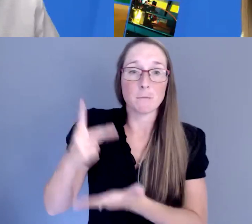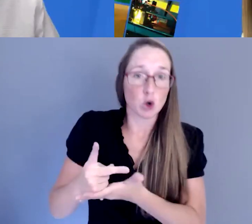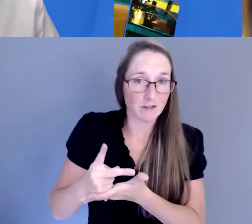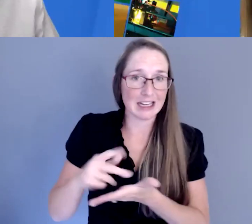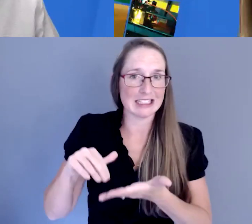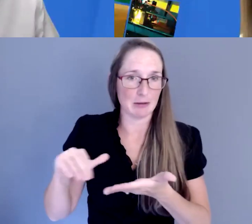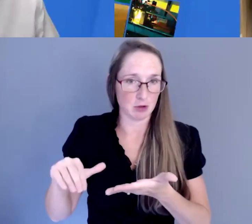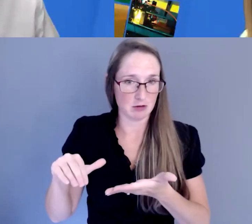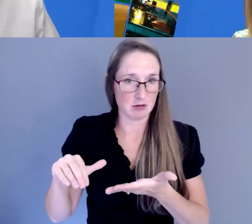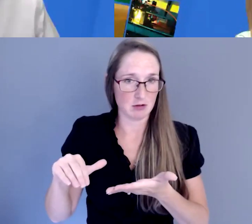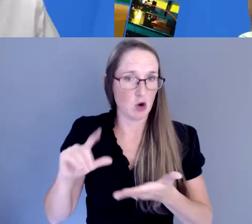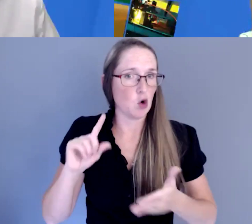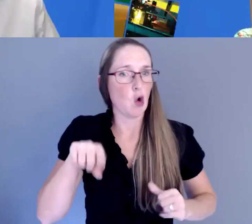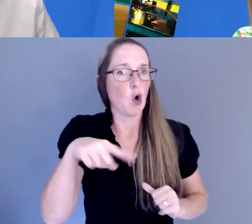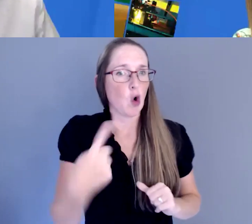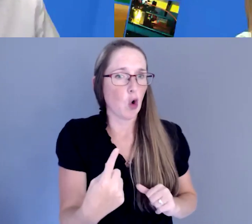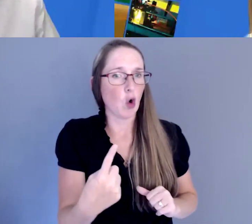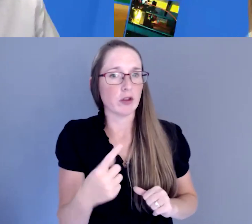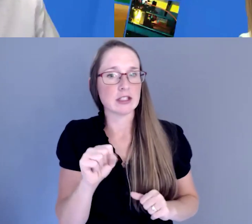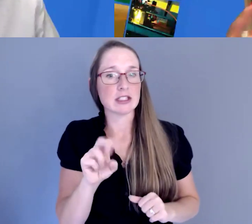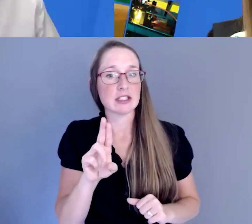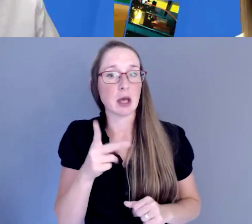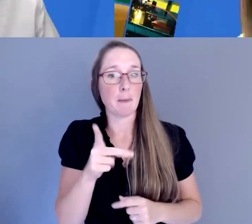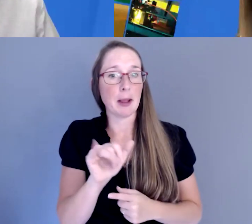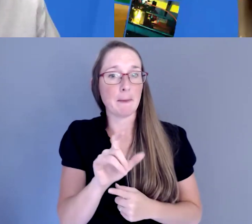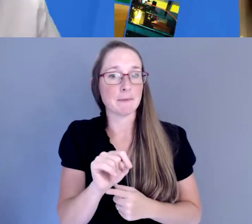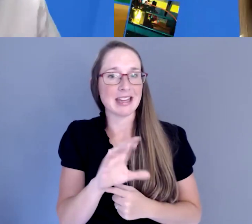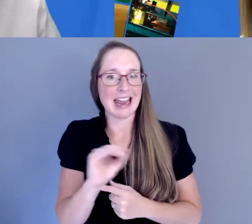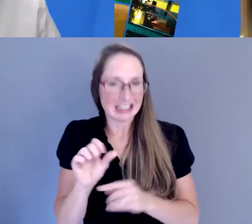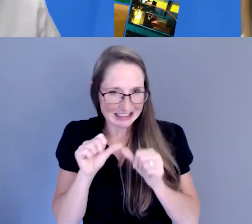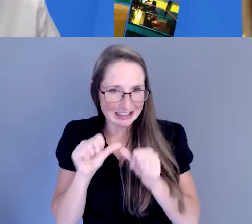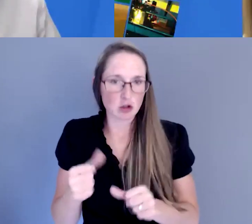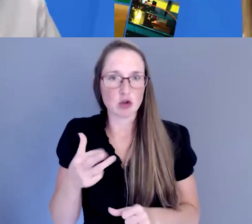It is only supplements and continuing grant increments.